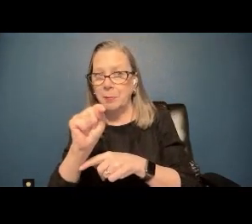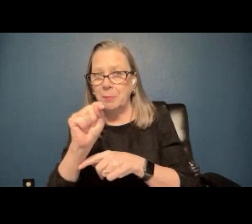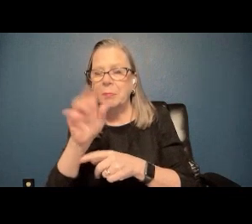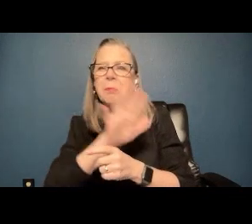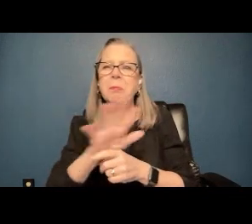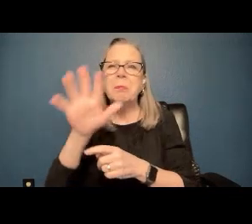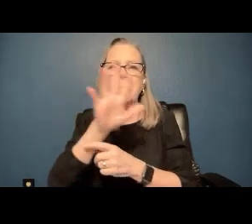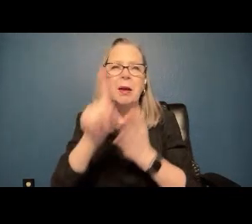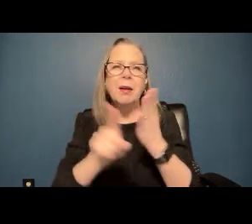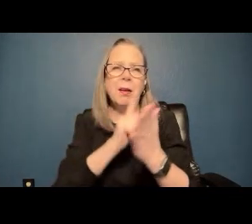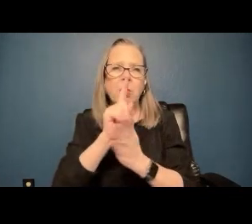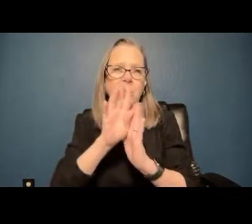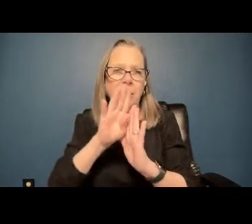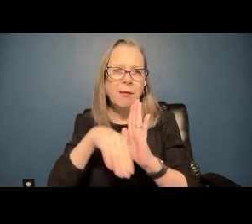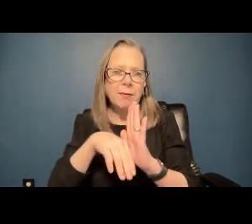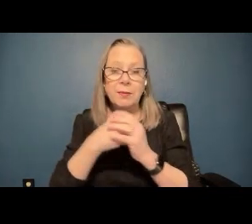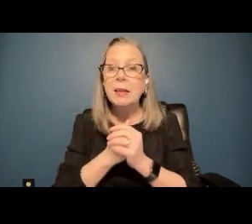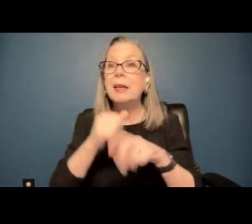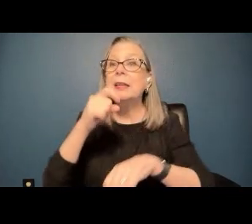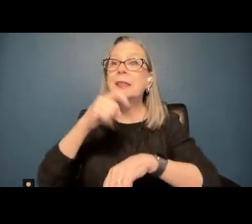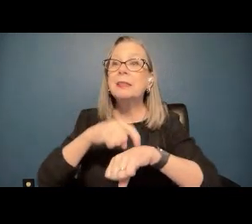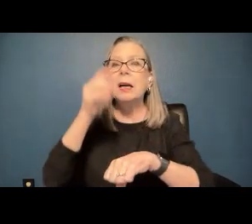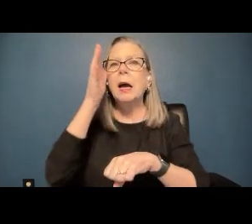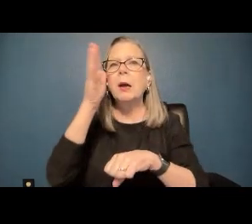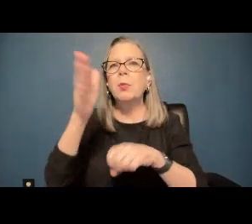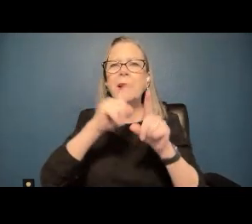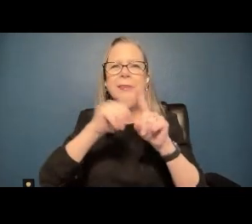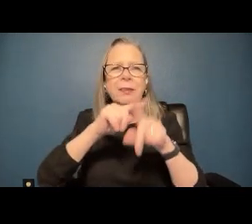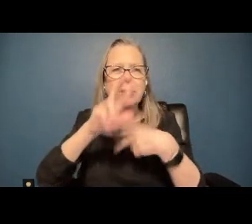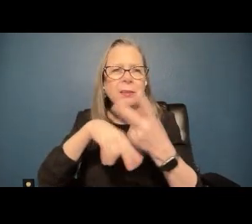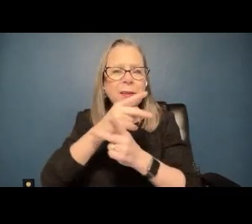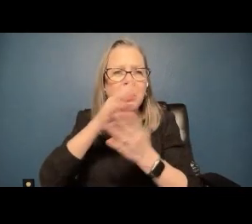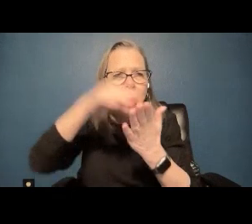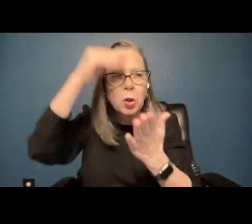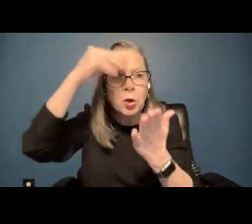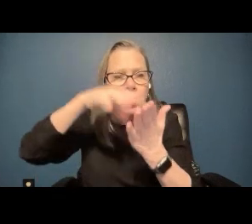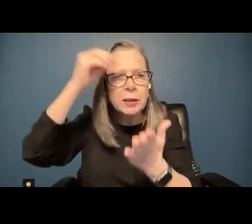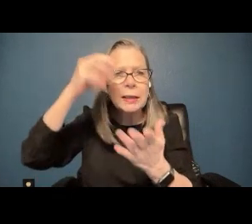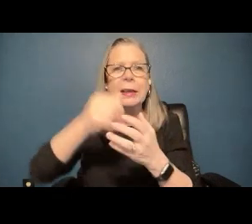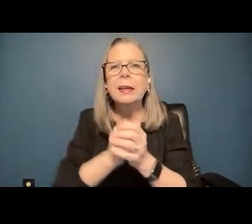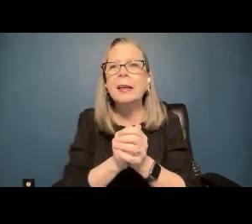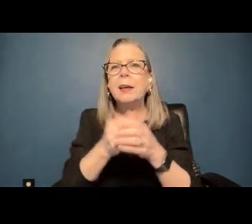Our time will be a mix of didactic learning, small group breakouts, and large group reflections.